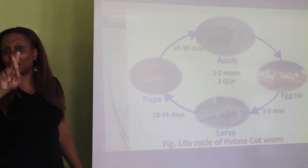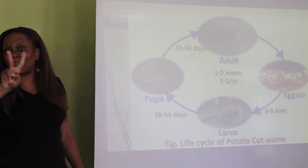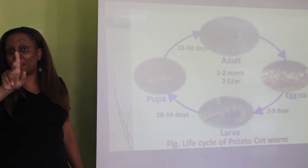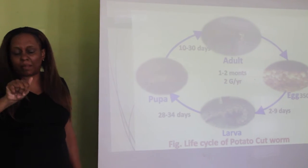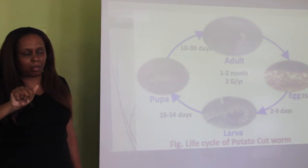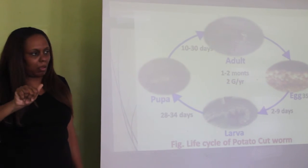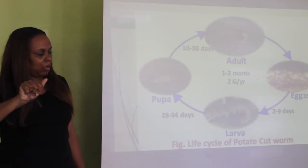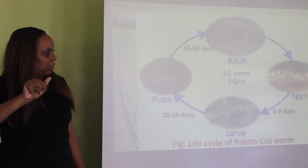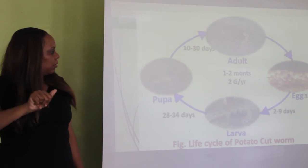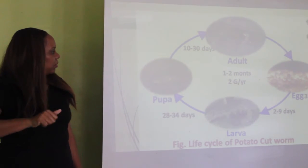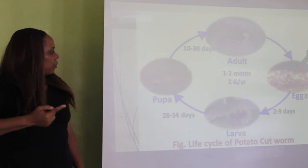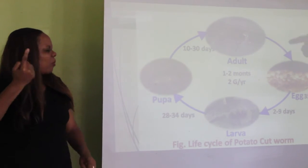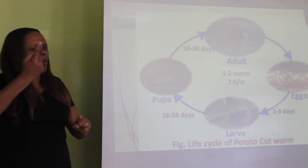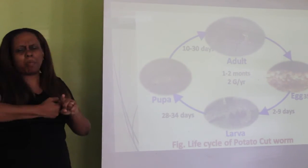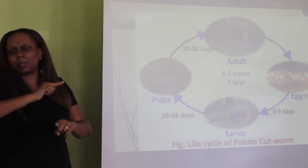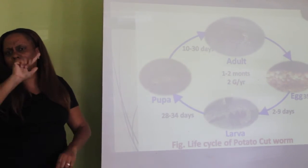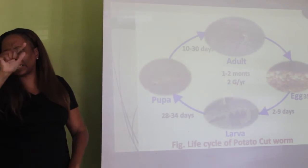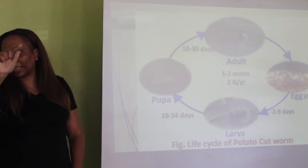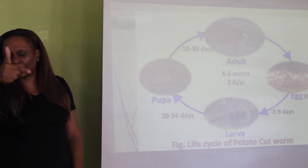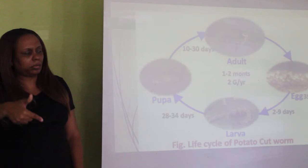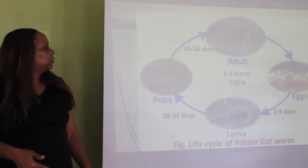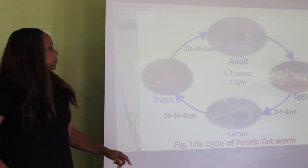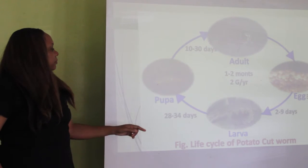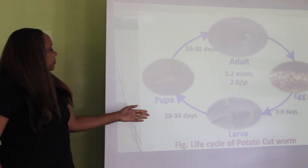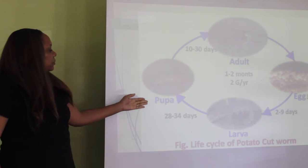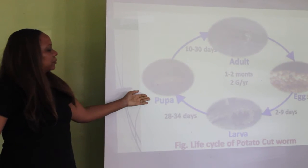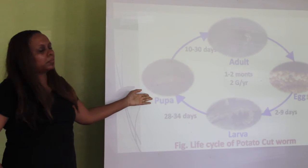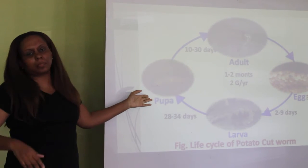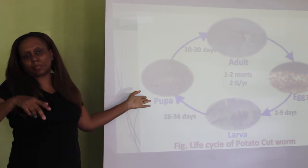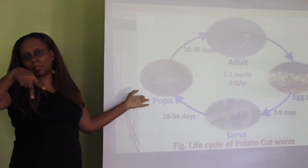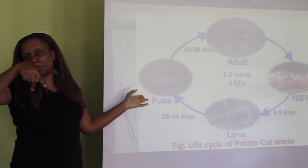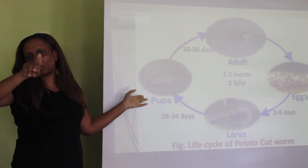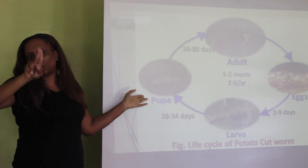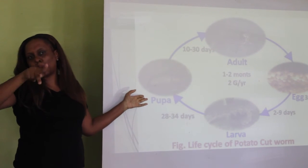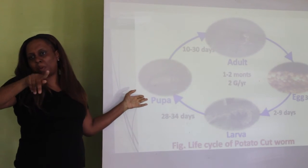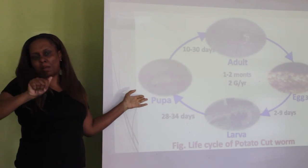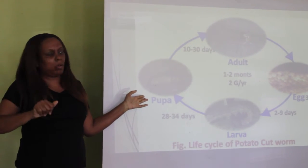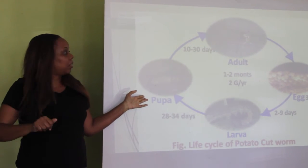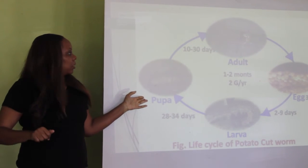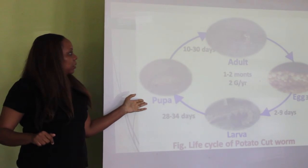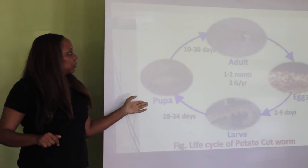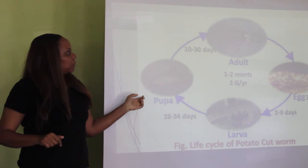about a month it develops to a pupil stage and then in another month it goes back to an adult